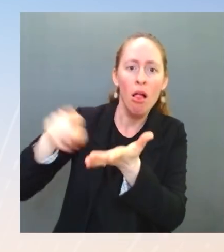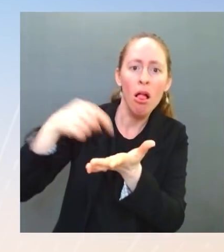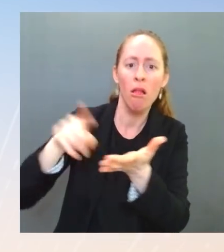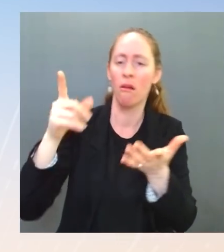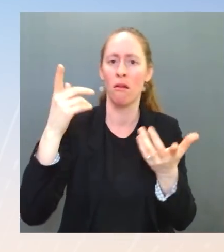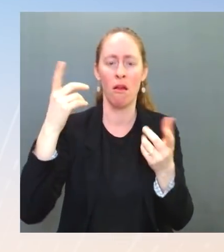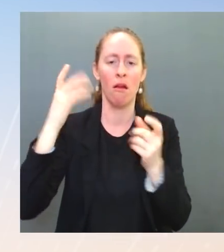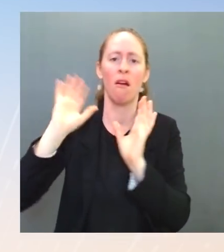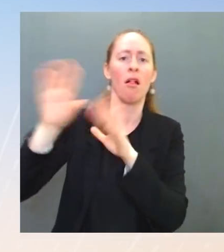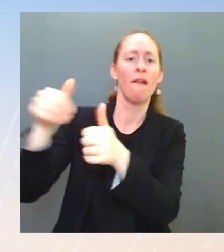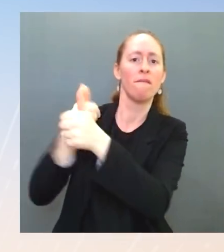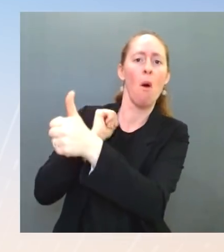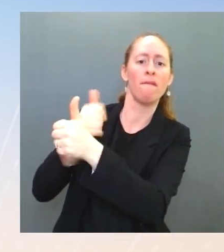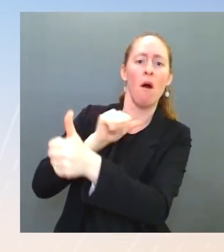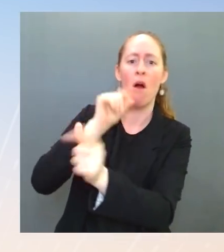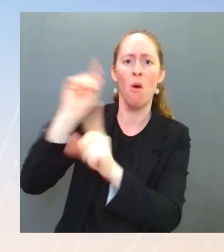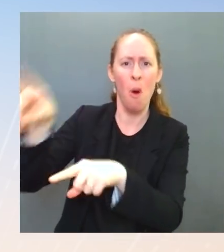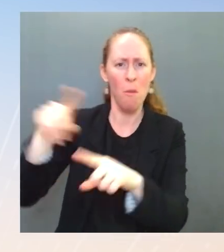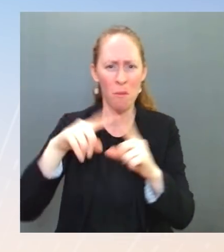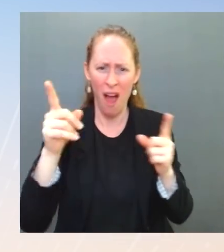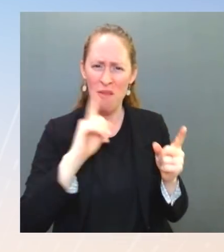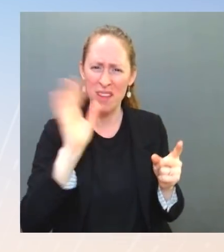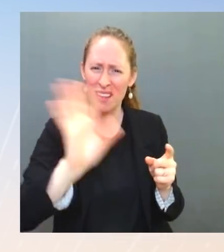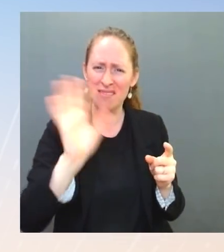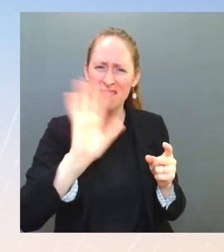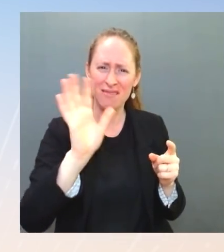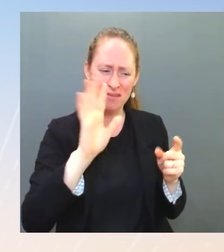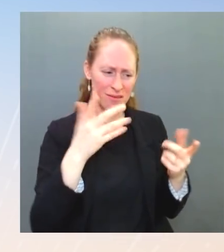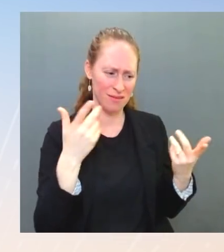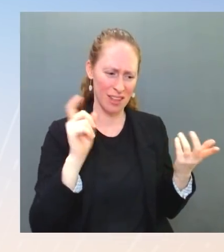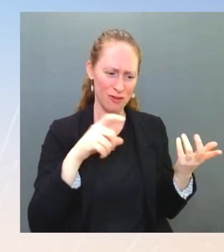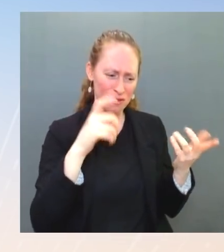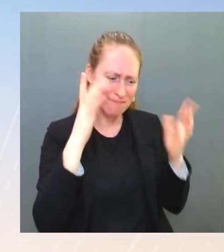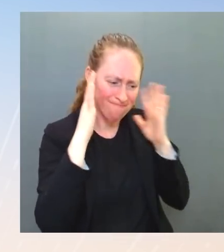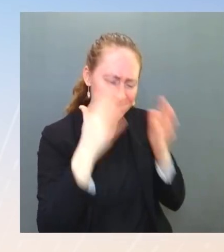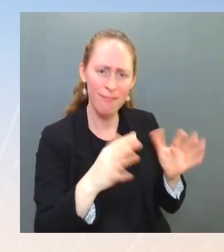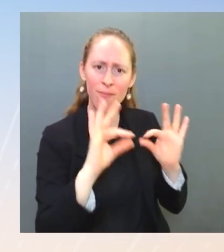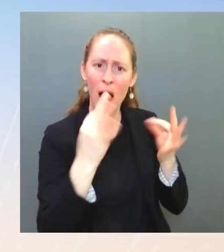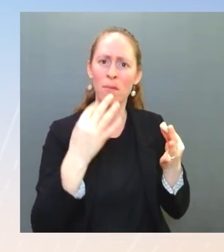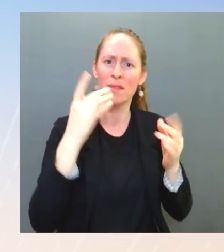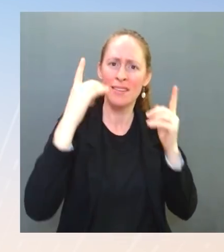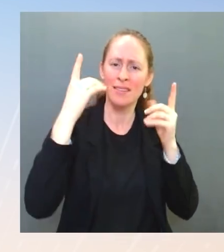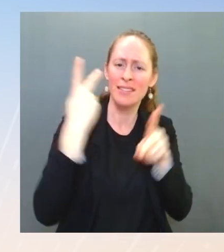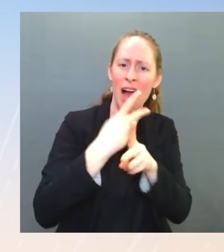and debt collectors accountable for harmful practices, reduce the role that medical debt plays in determining